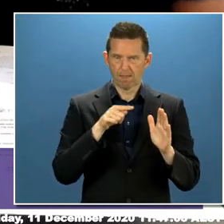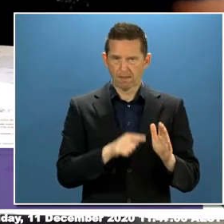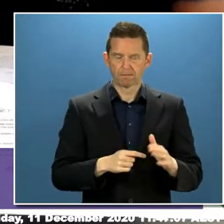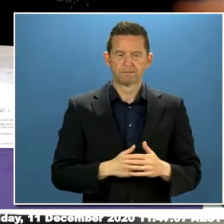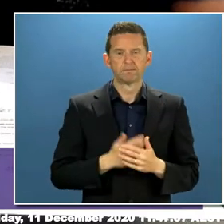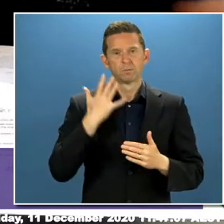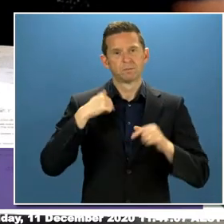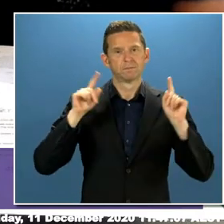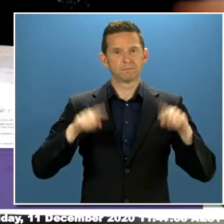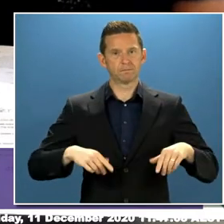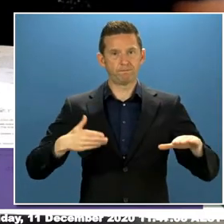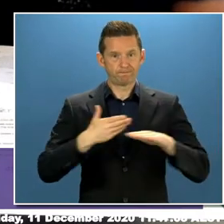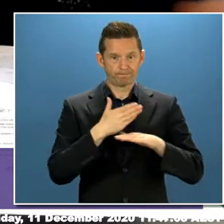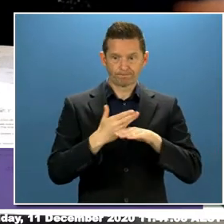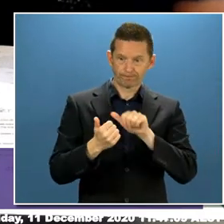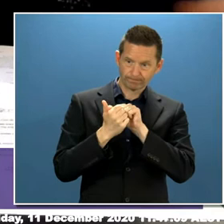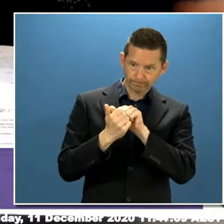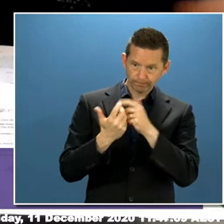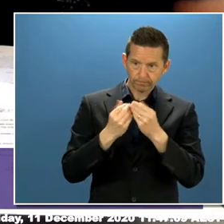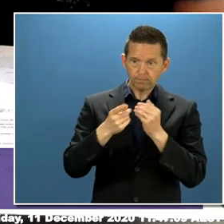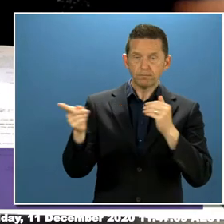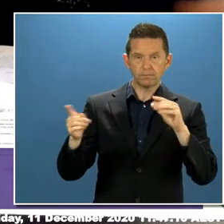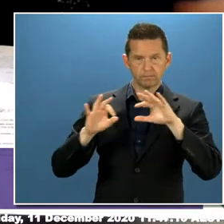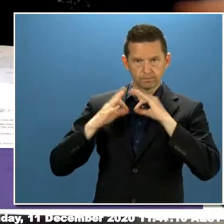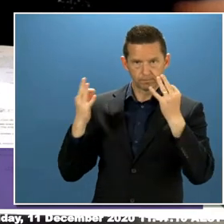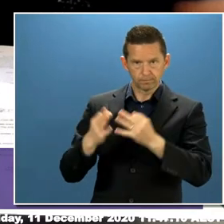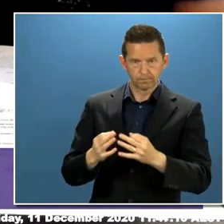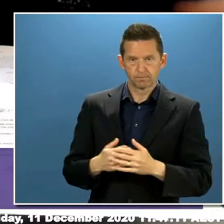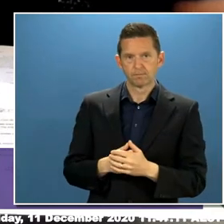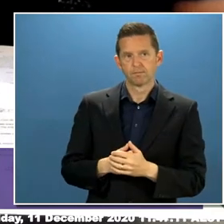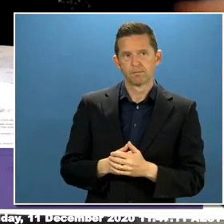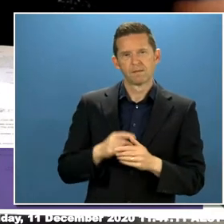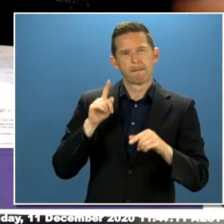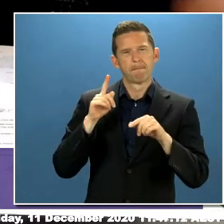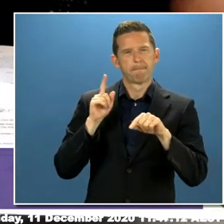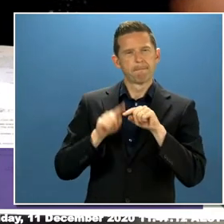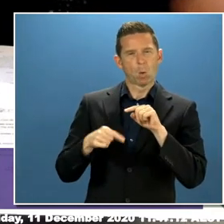working with an organisation, specifically large-scale organisations.